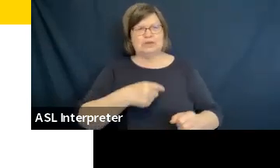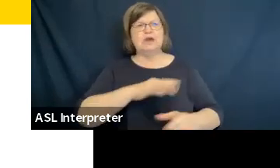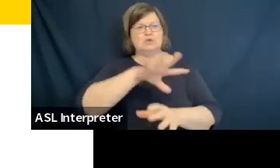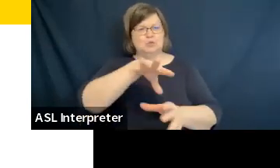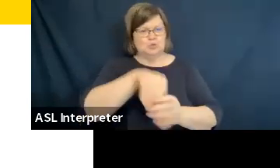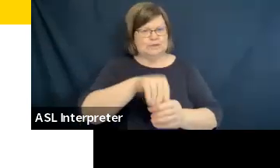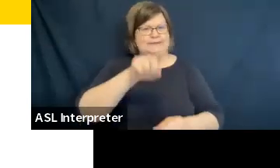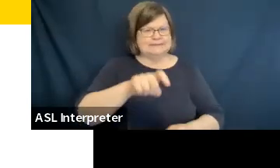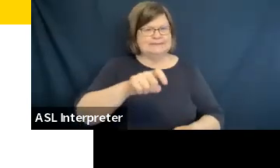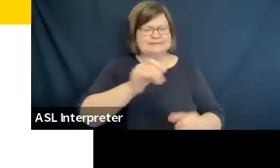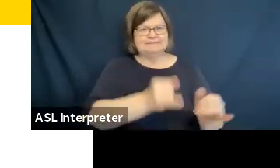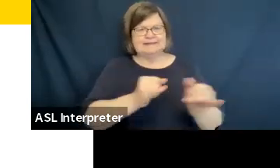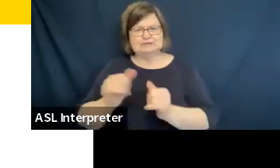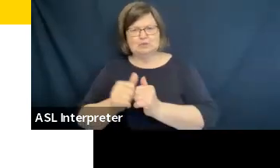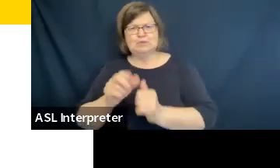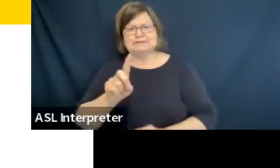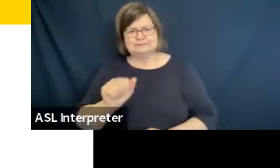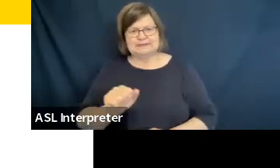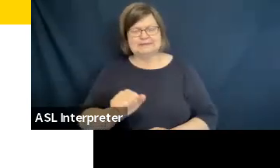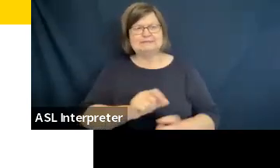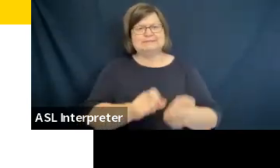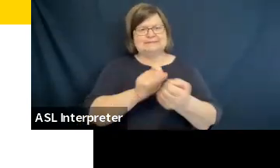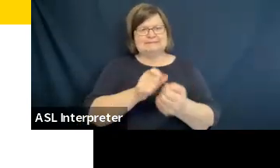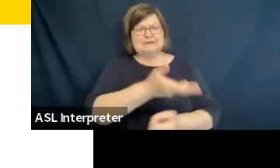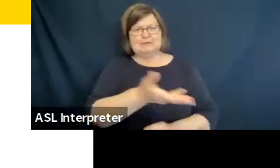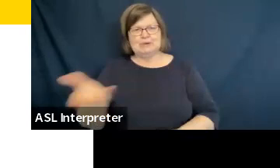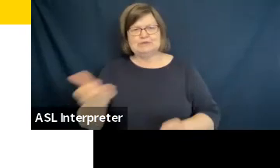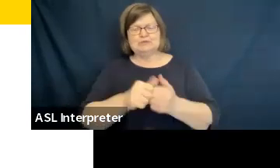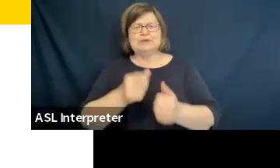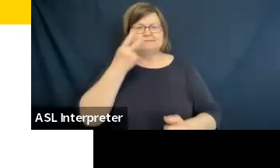the needs of individuals with disabilities, and specifically those with visual impairments from